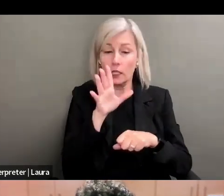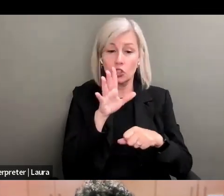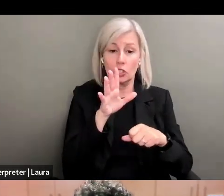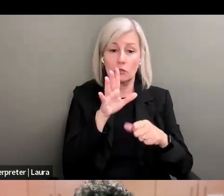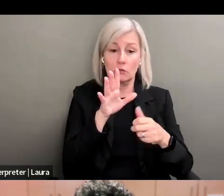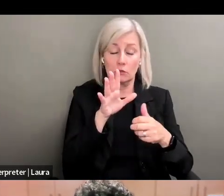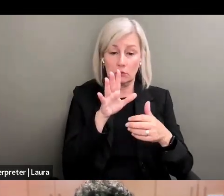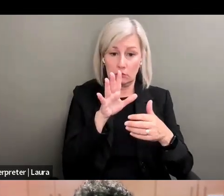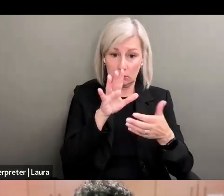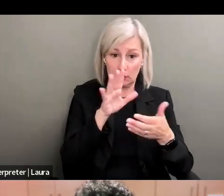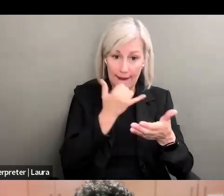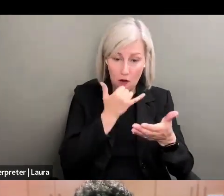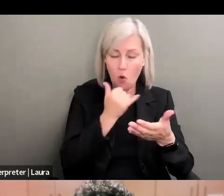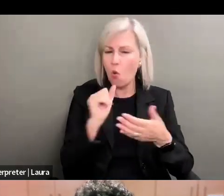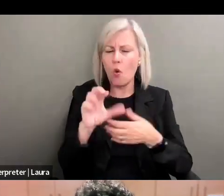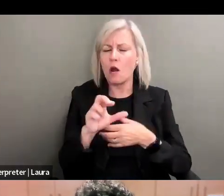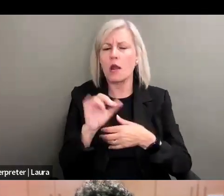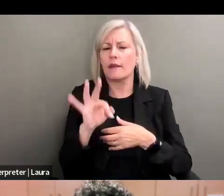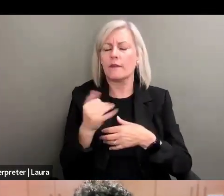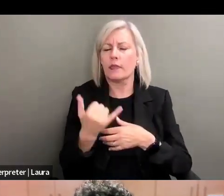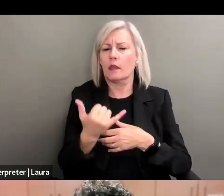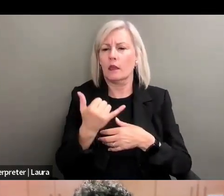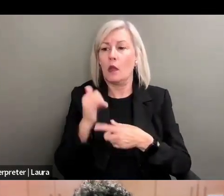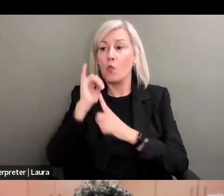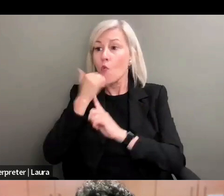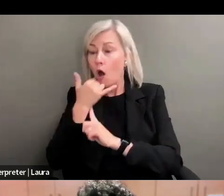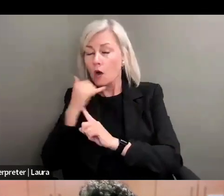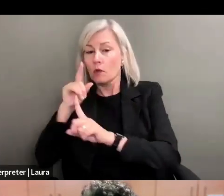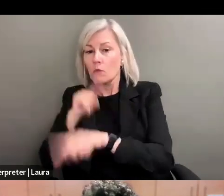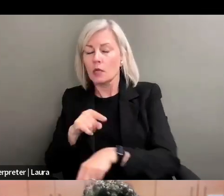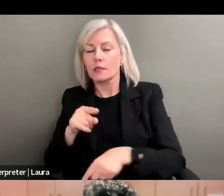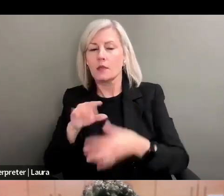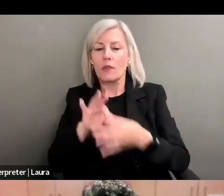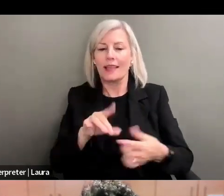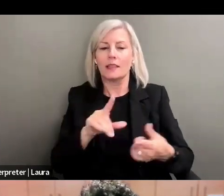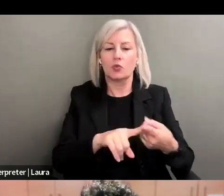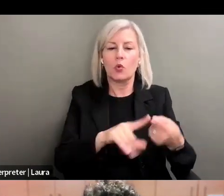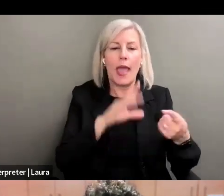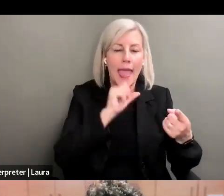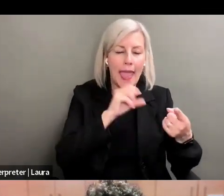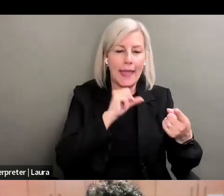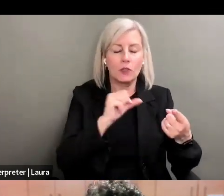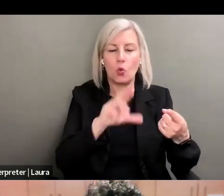if the incorrect response was related to developmental age or lack of auditory access.